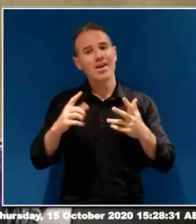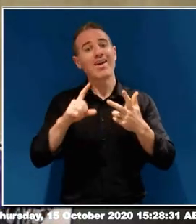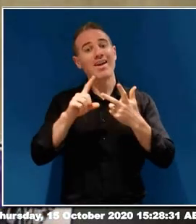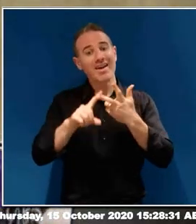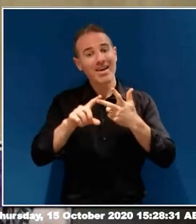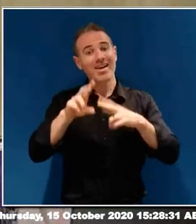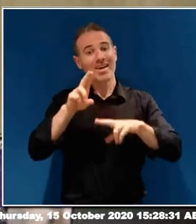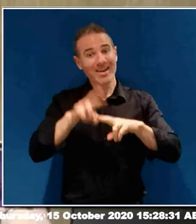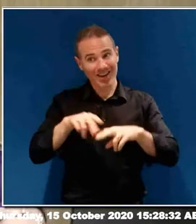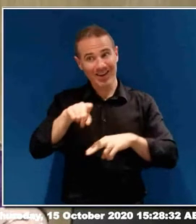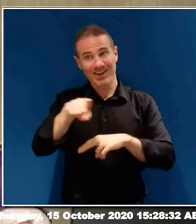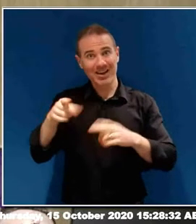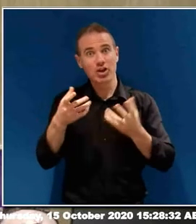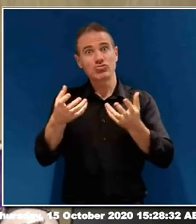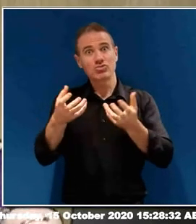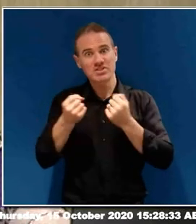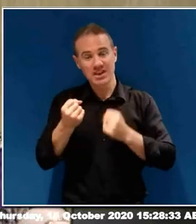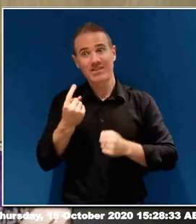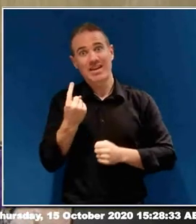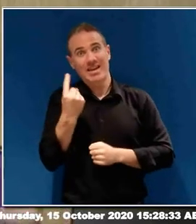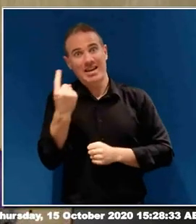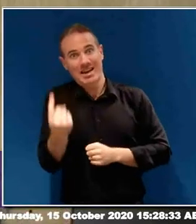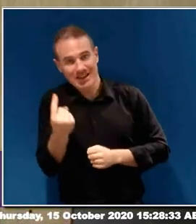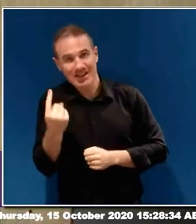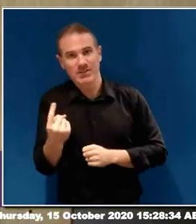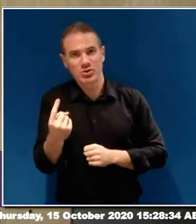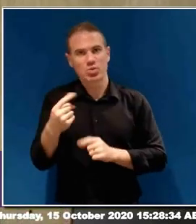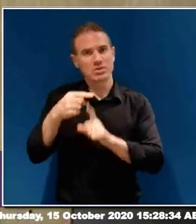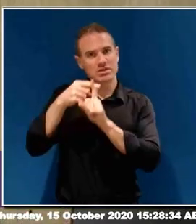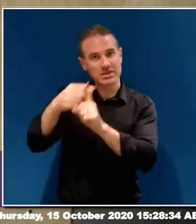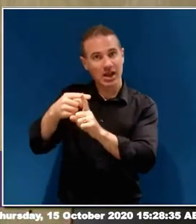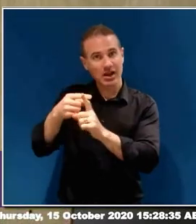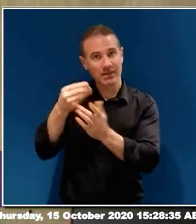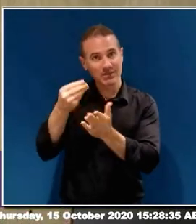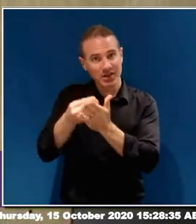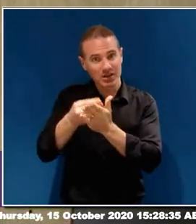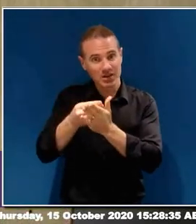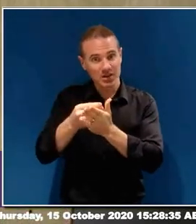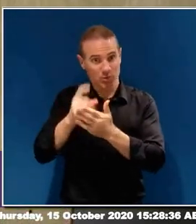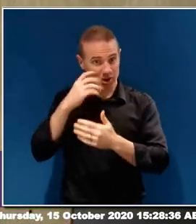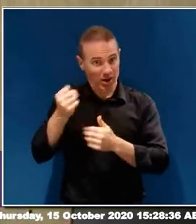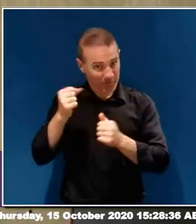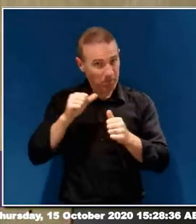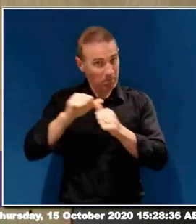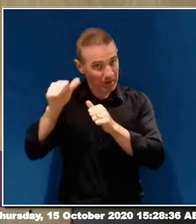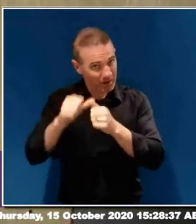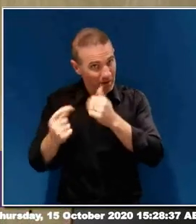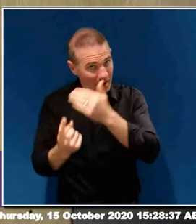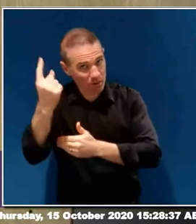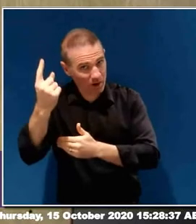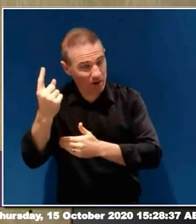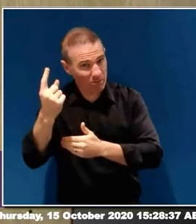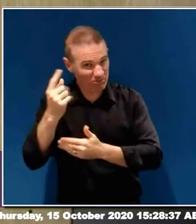So you've heard this week about plenty of students who have had individually